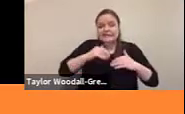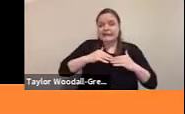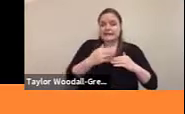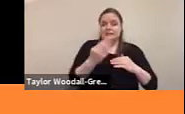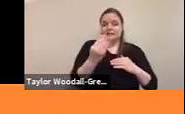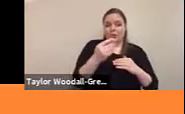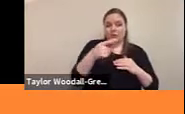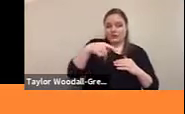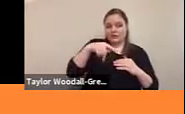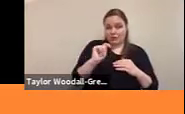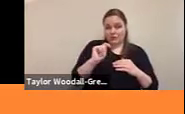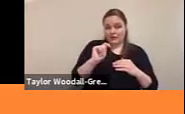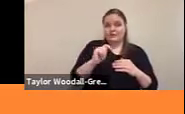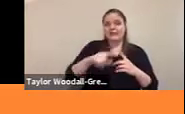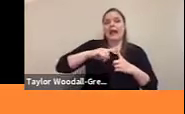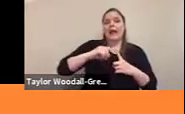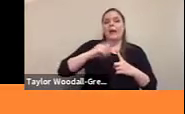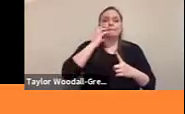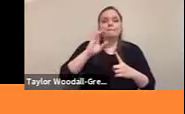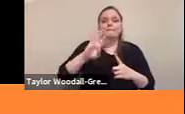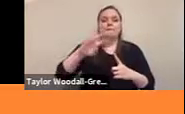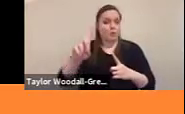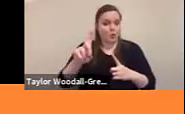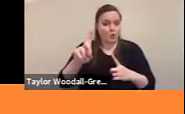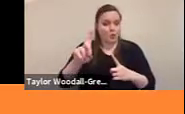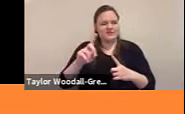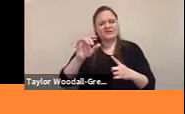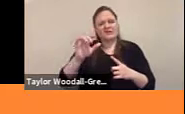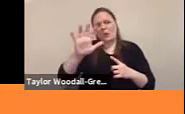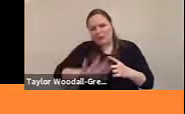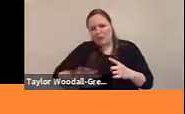Or approximately 18.66 pixels and bold.